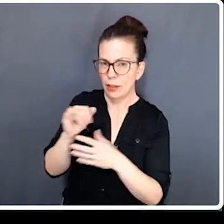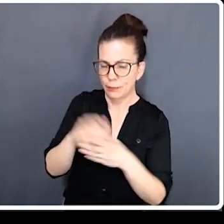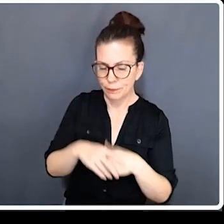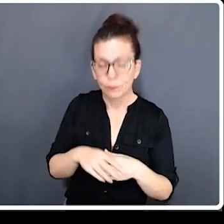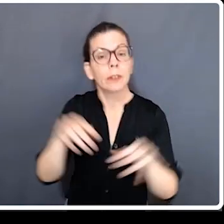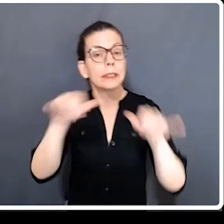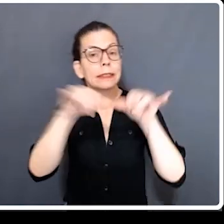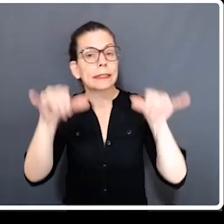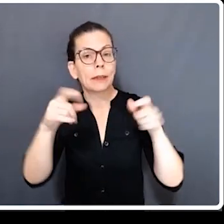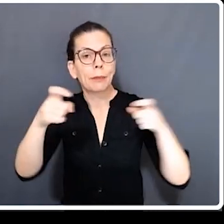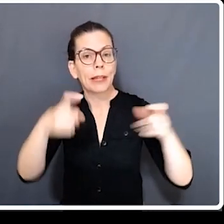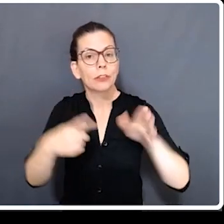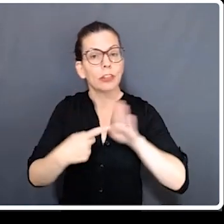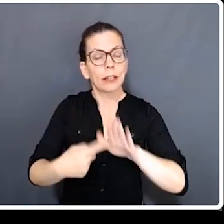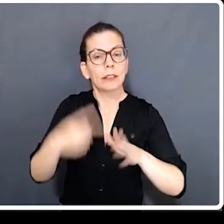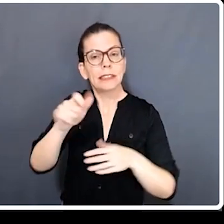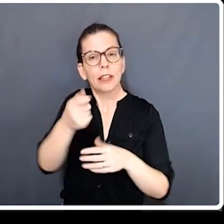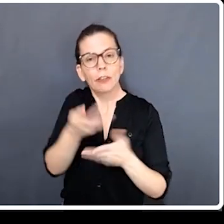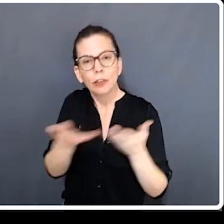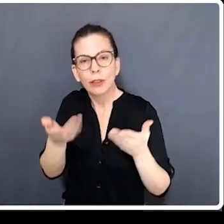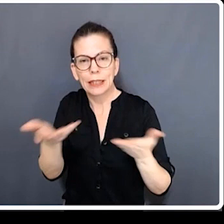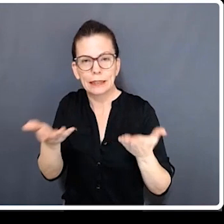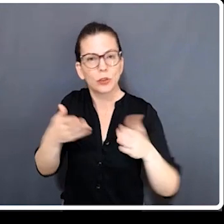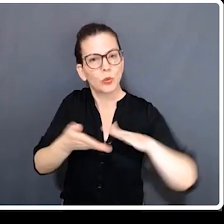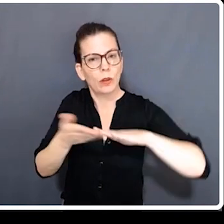So the systems manager agent needs a few things to operate.